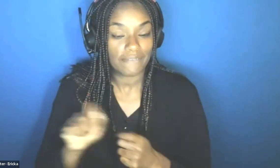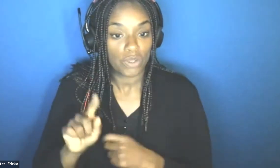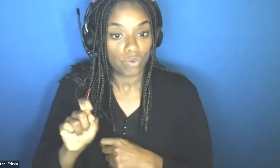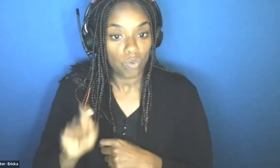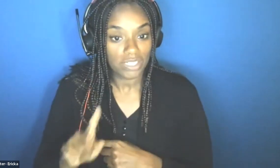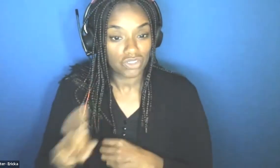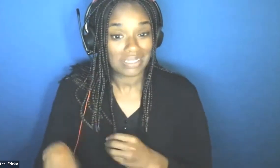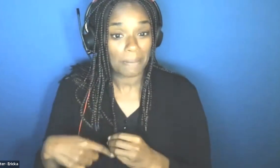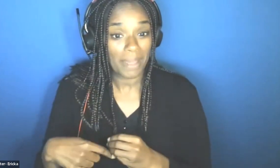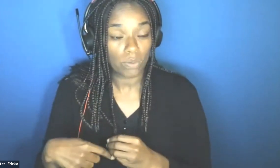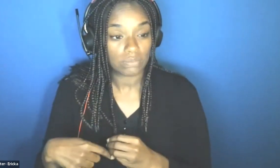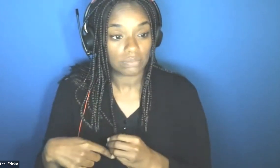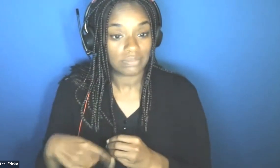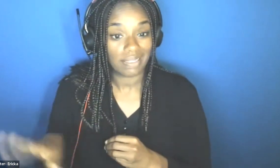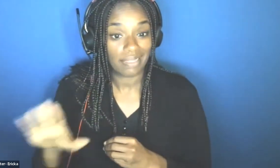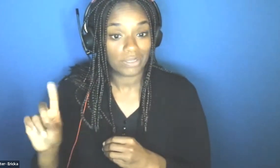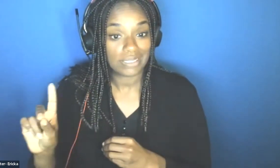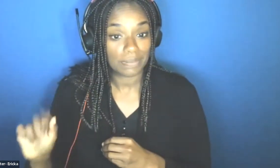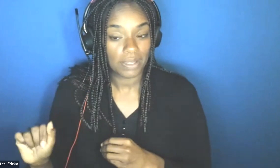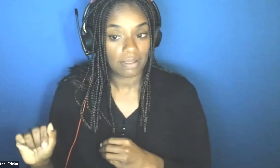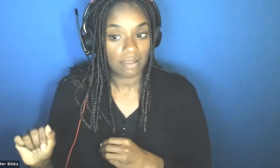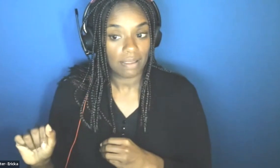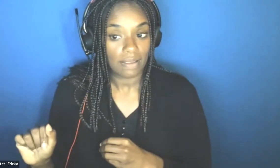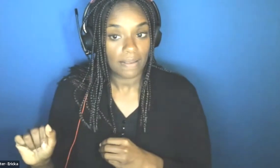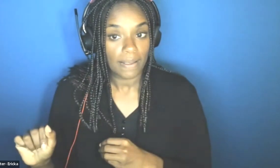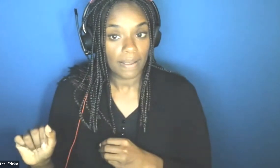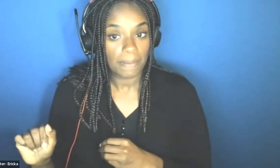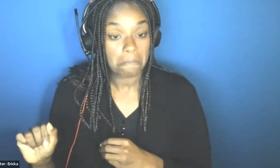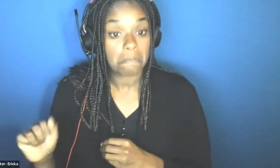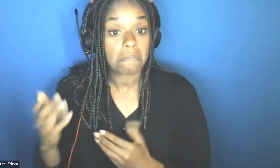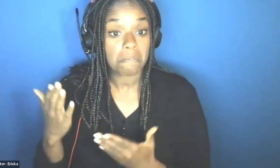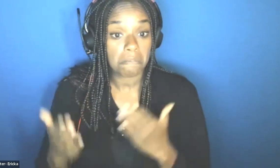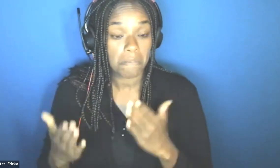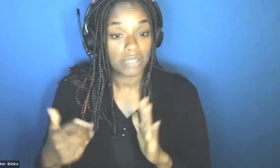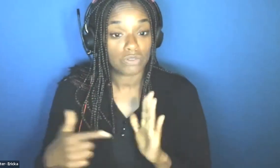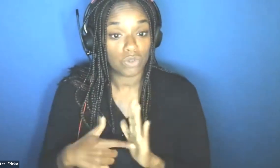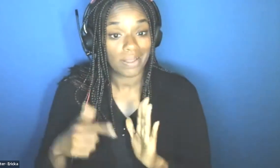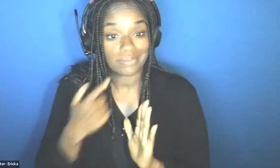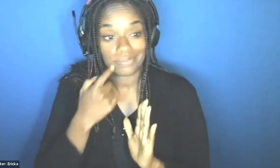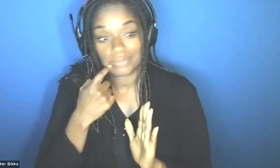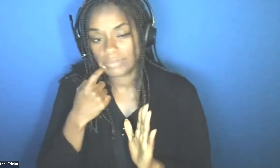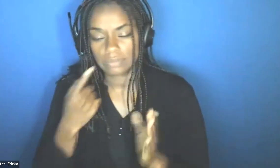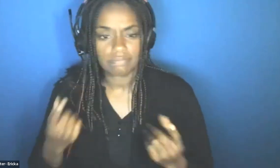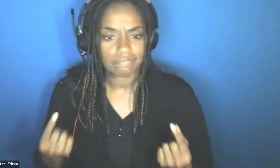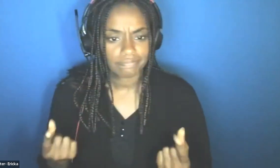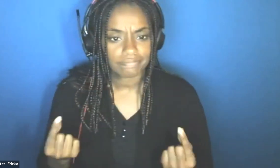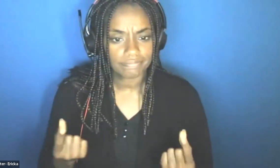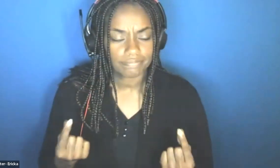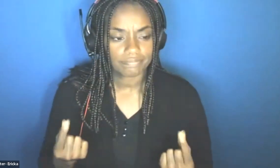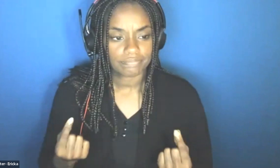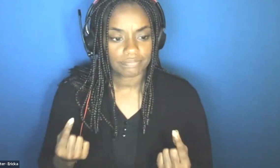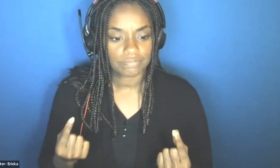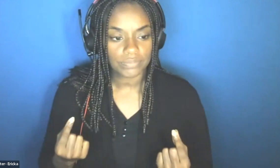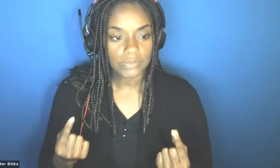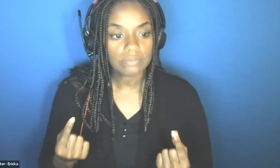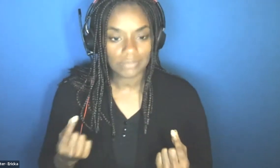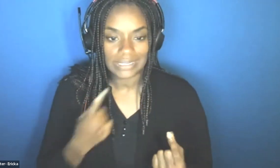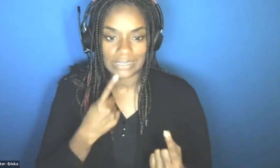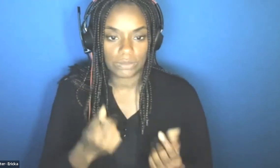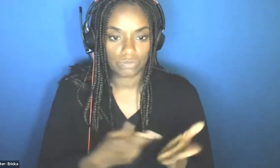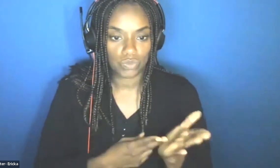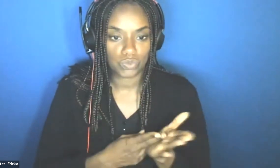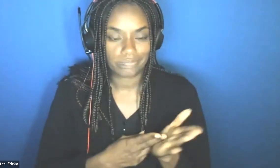An applicant could say that maybe he or she has had an illness, they have recovered, they are excited to get back to work.